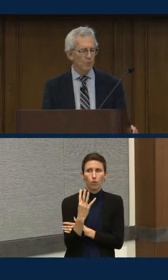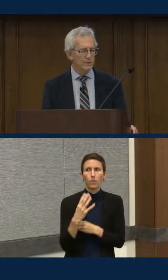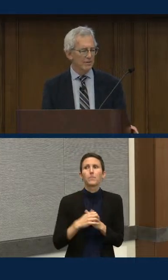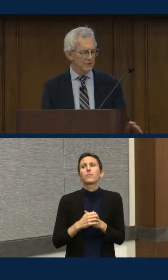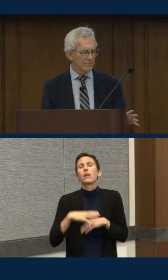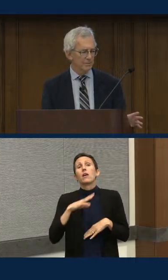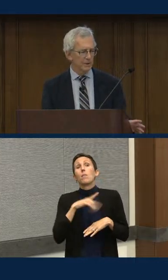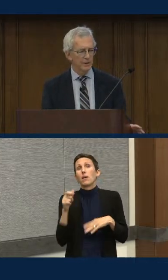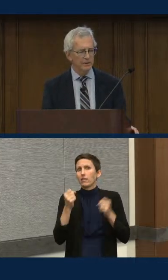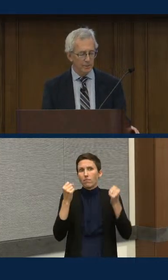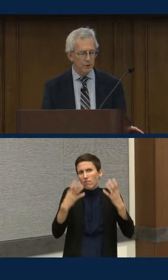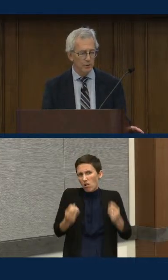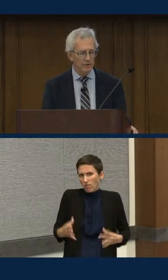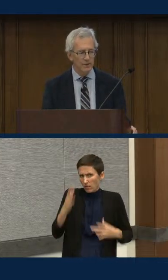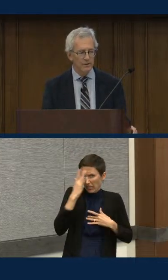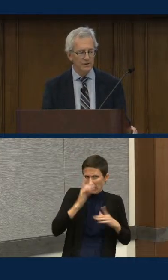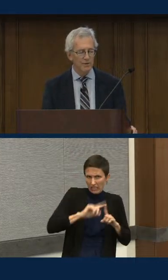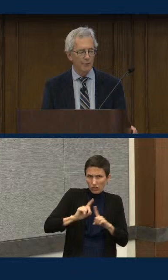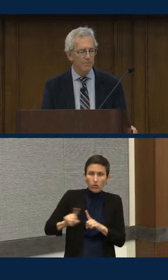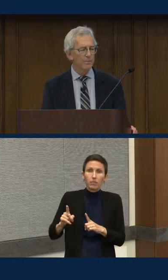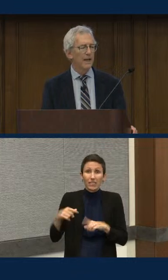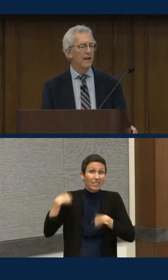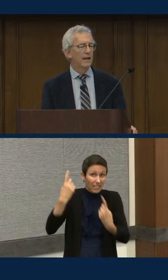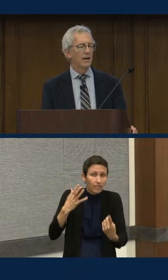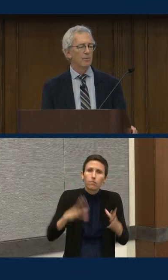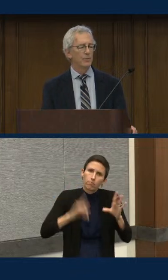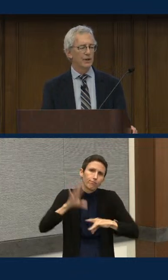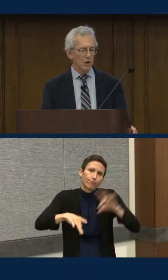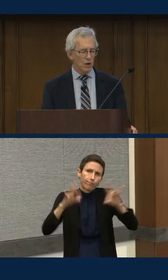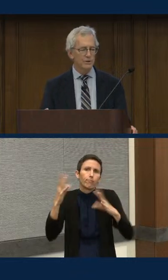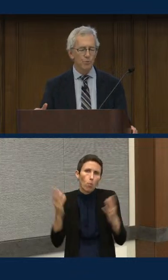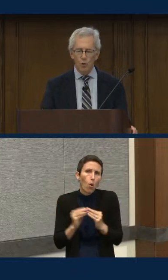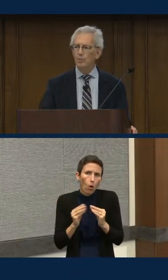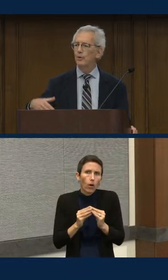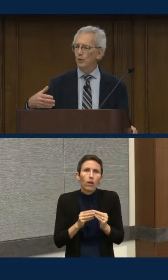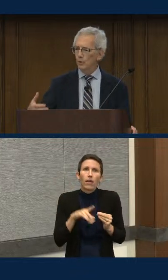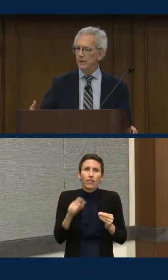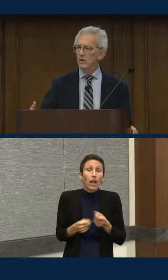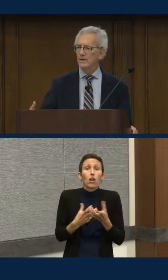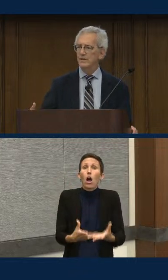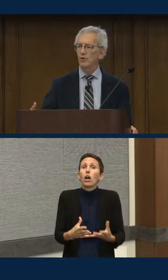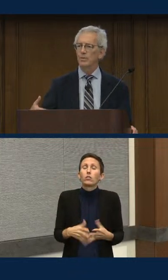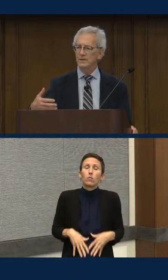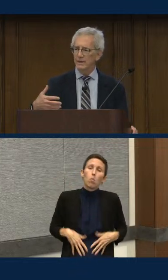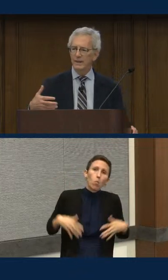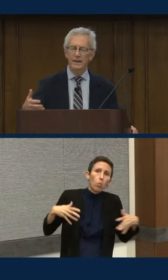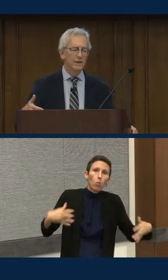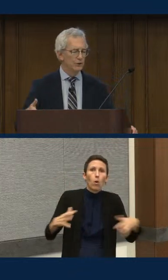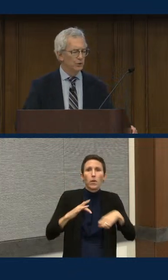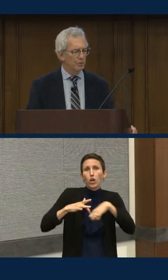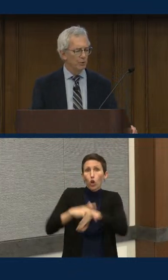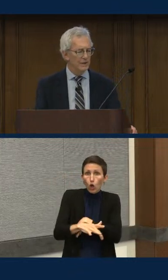Syndromes have been subsequently been discovered that cause